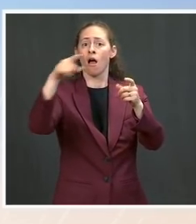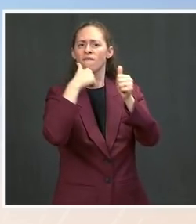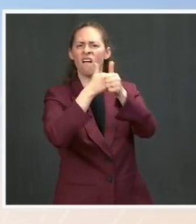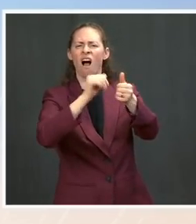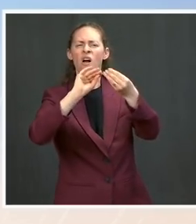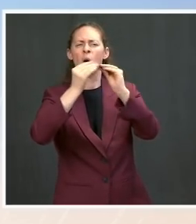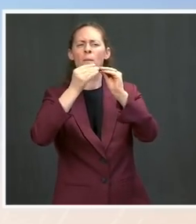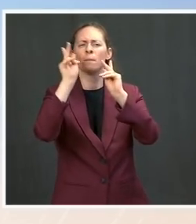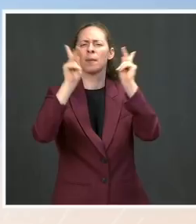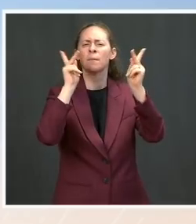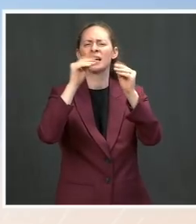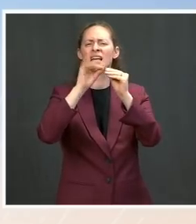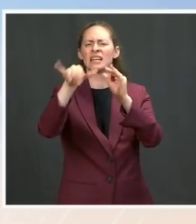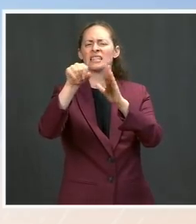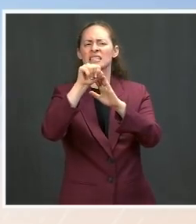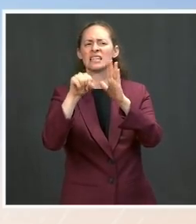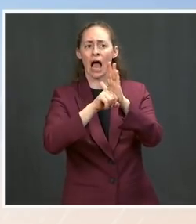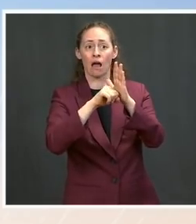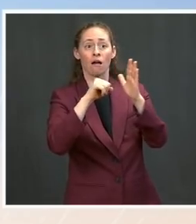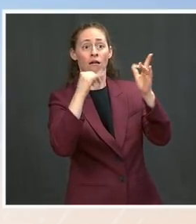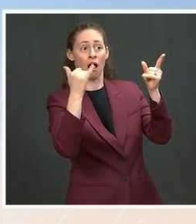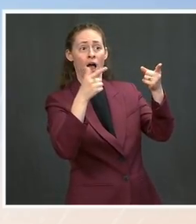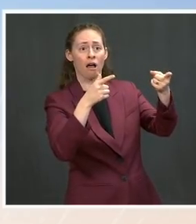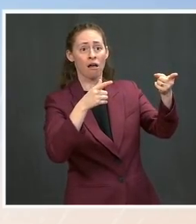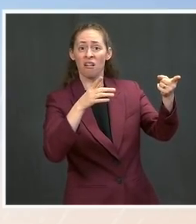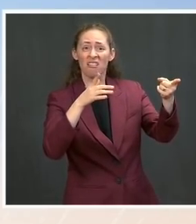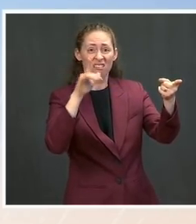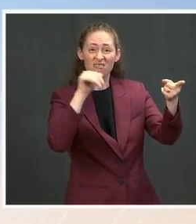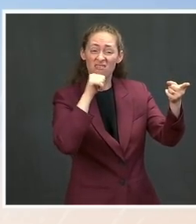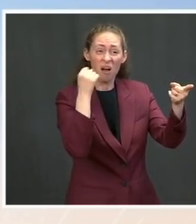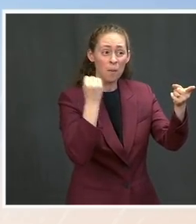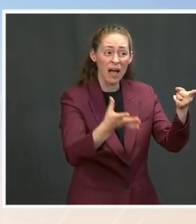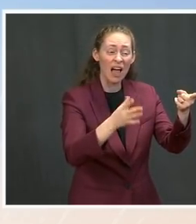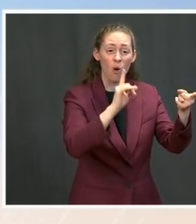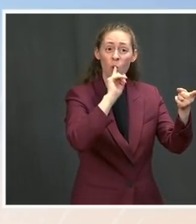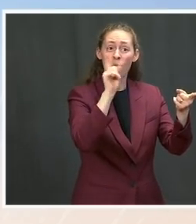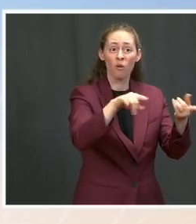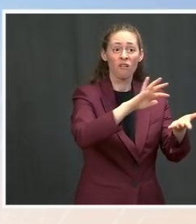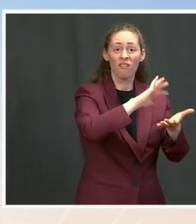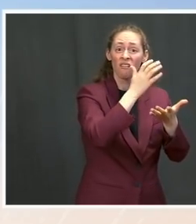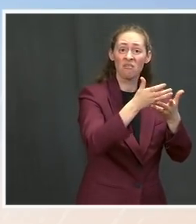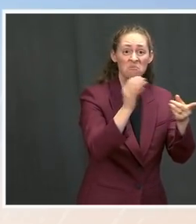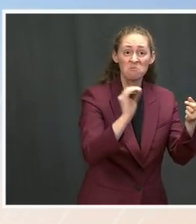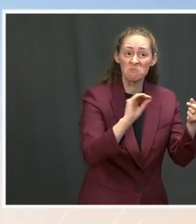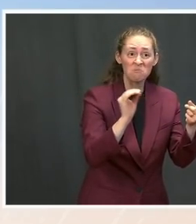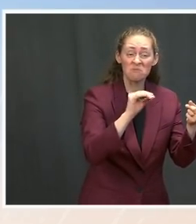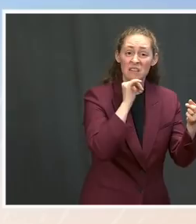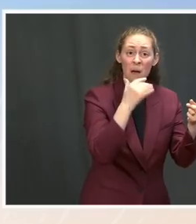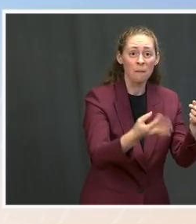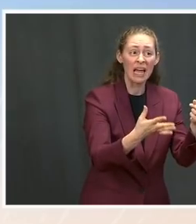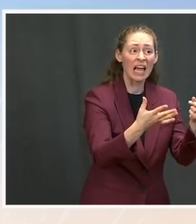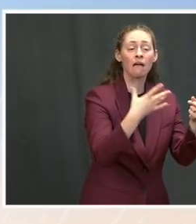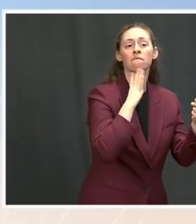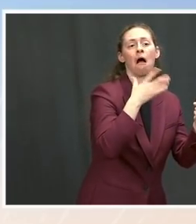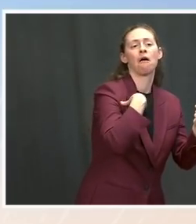And the less -- the doses that are not then given to that state will then go into, kind of, an overarching supply